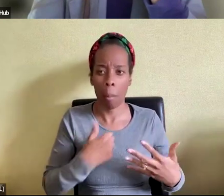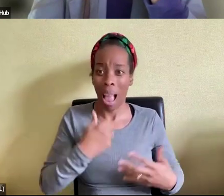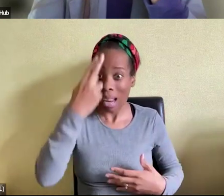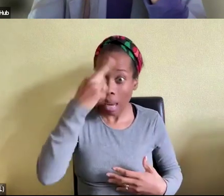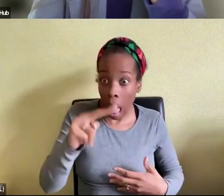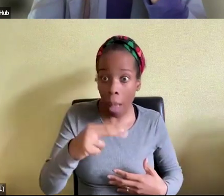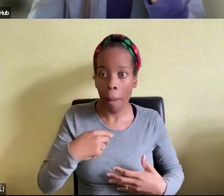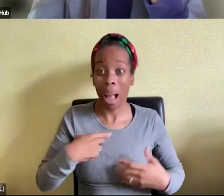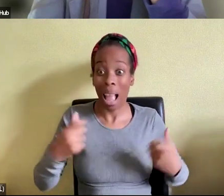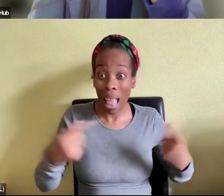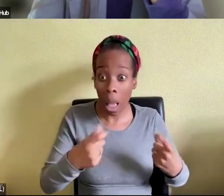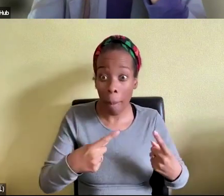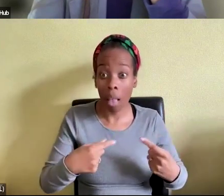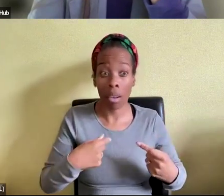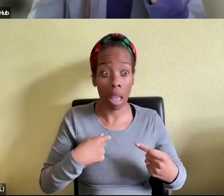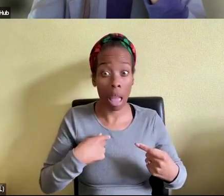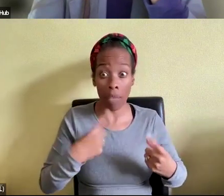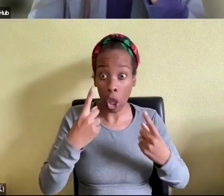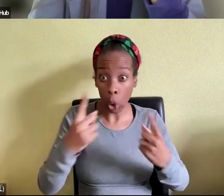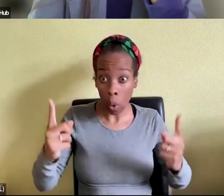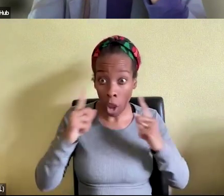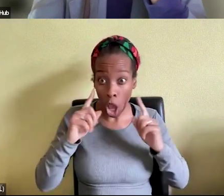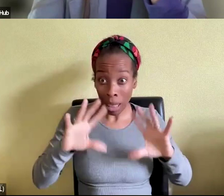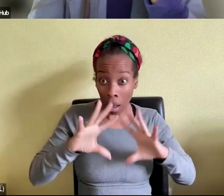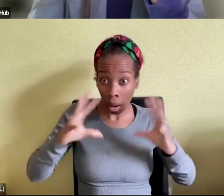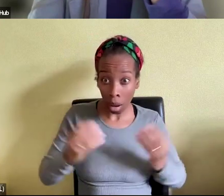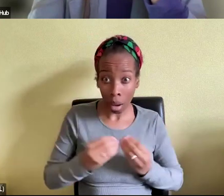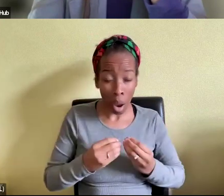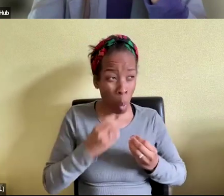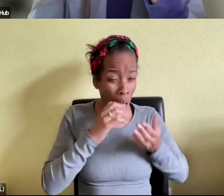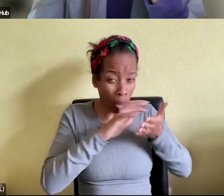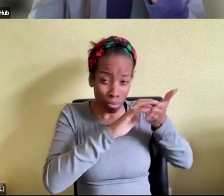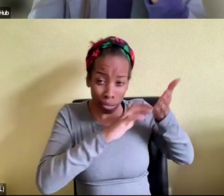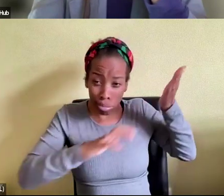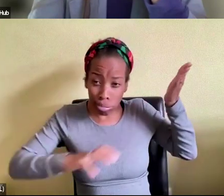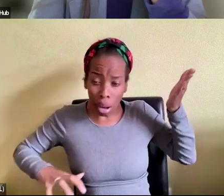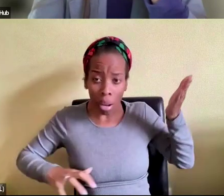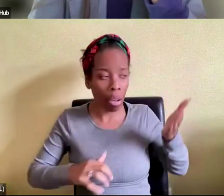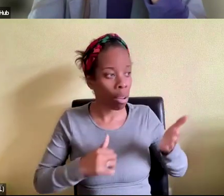will show up everything from the library books you've taken out to the emails that you've sent